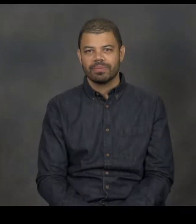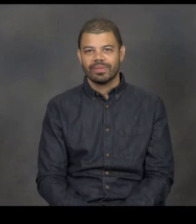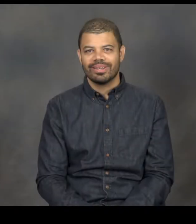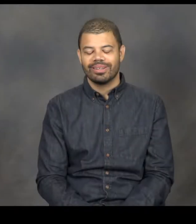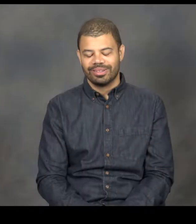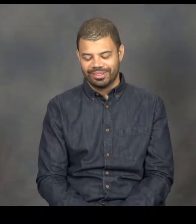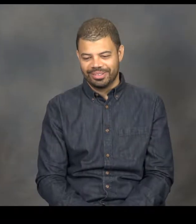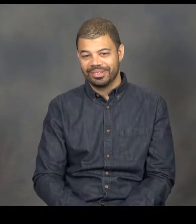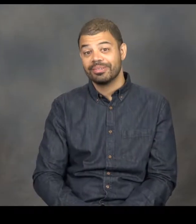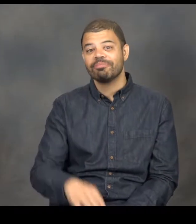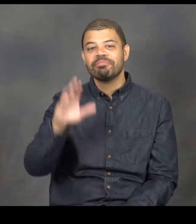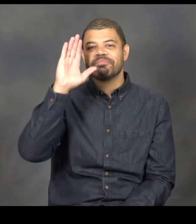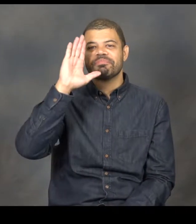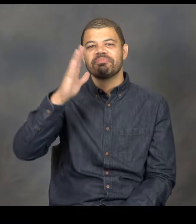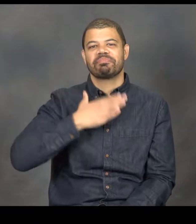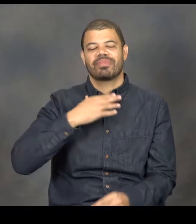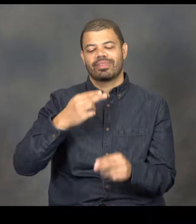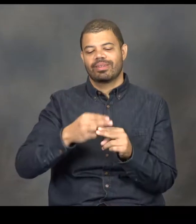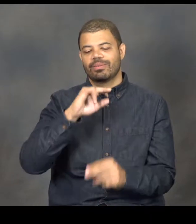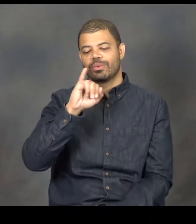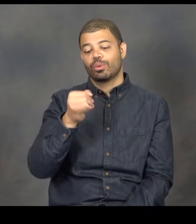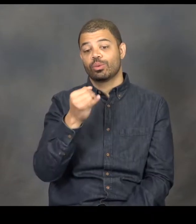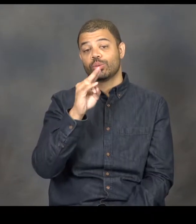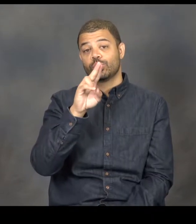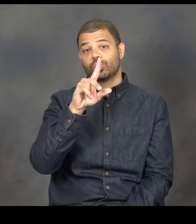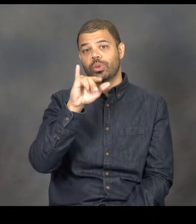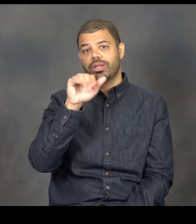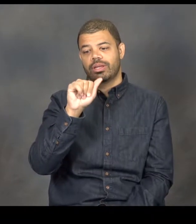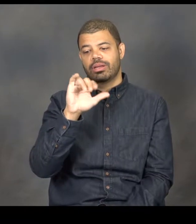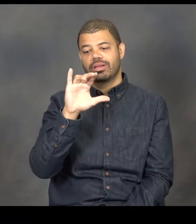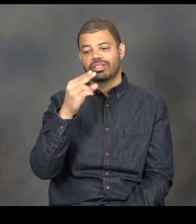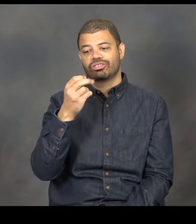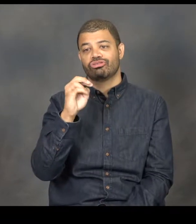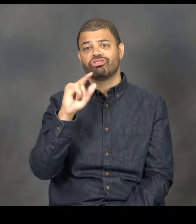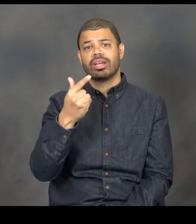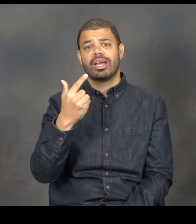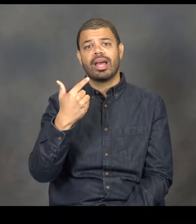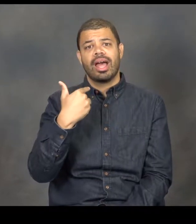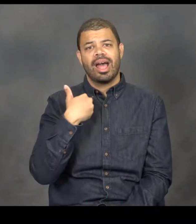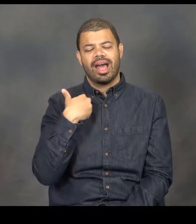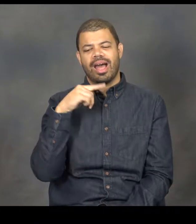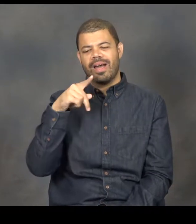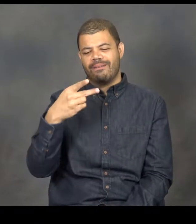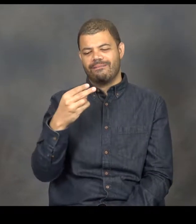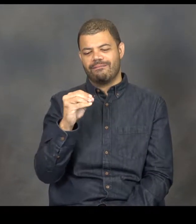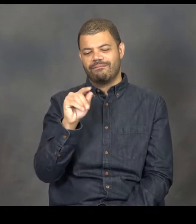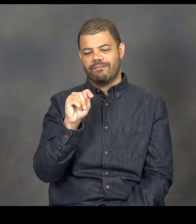Hi. My name is Julia Cheng and I was a photojournalist for about 16 years